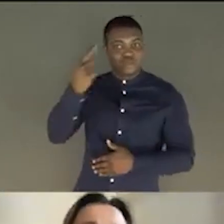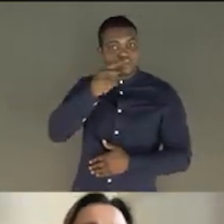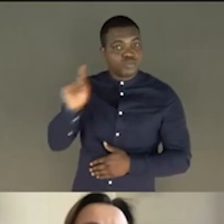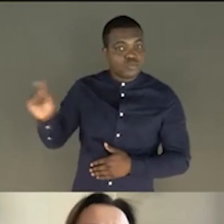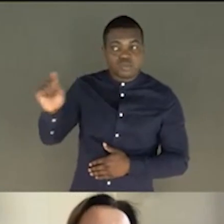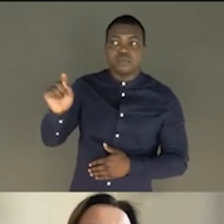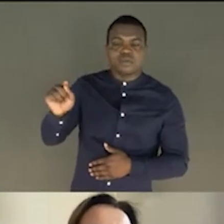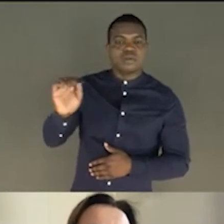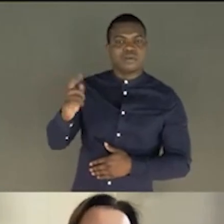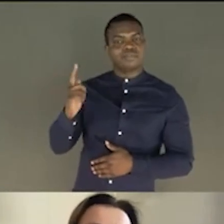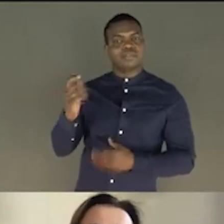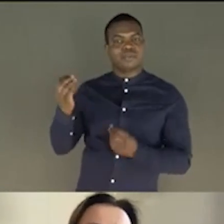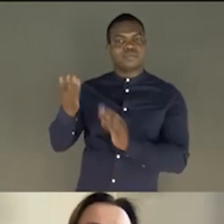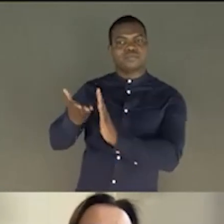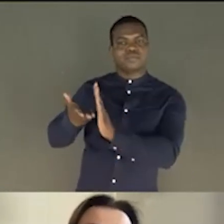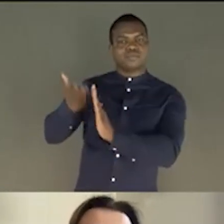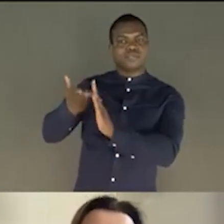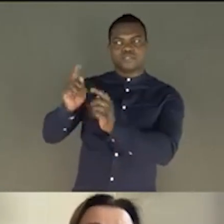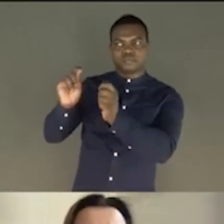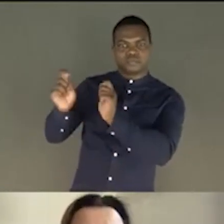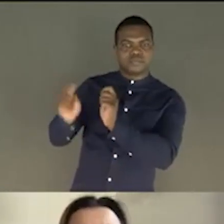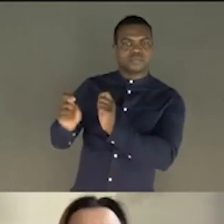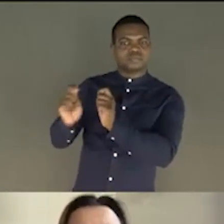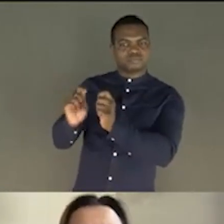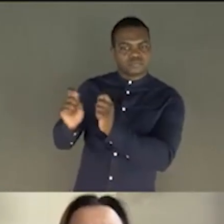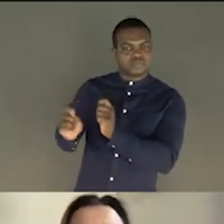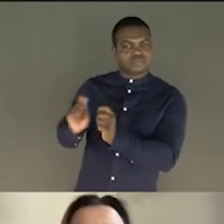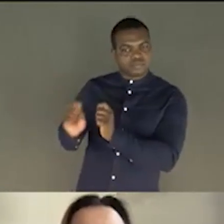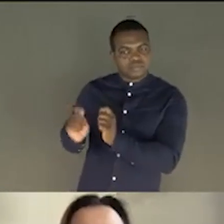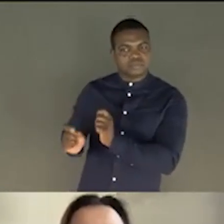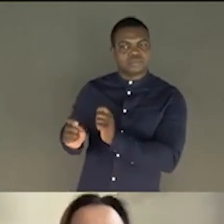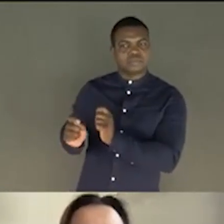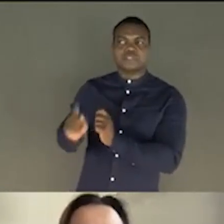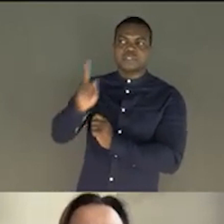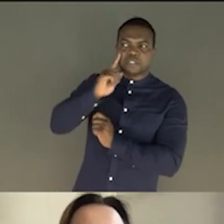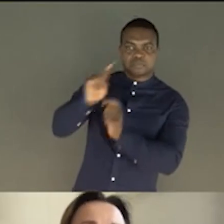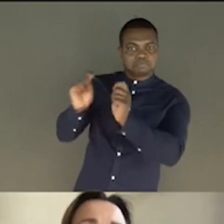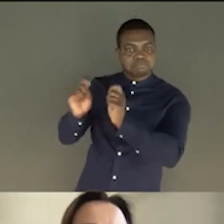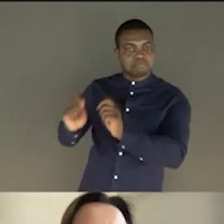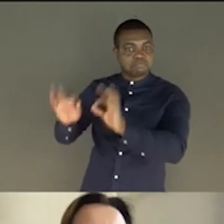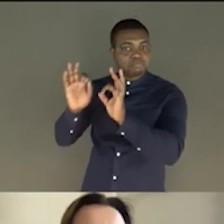of public, they have already started understanding what this is about. So that is also another reason why user